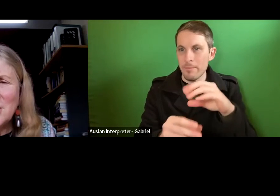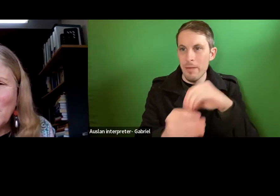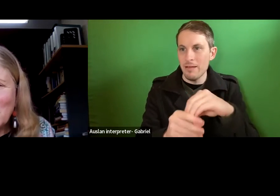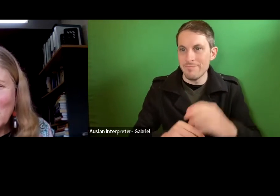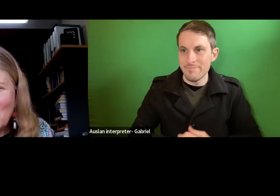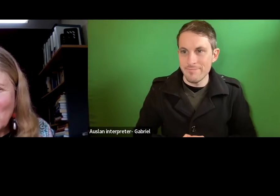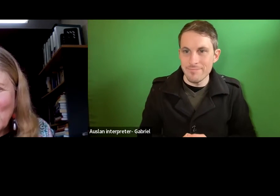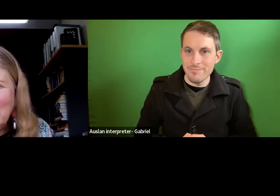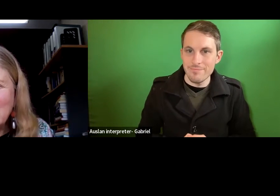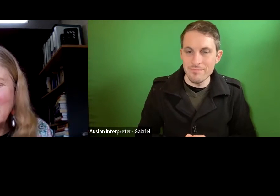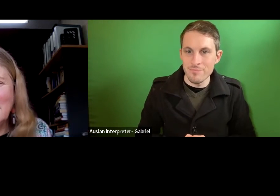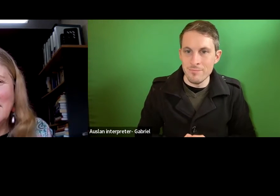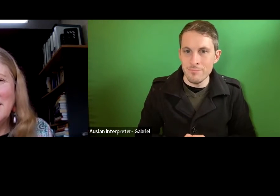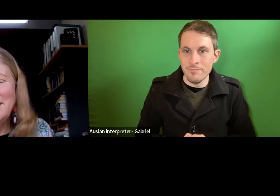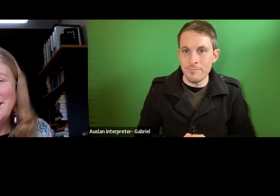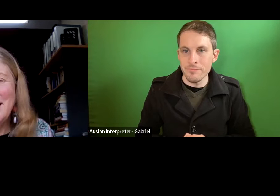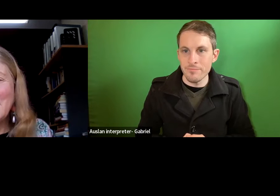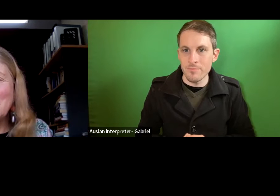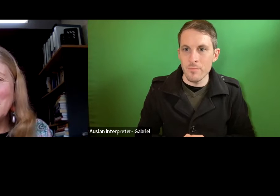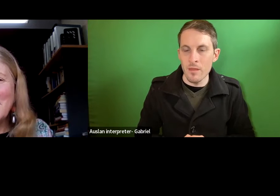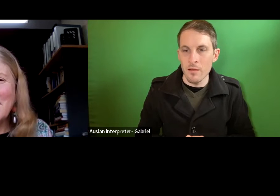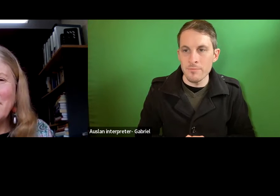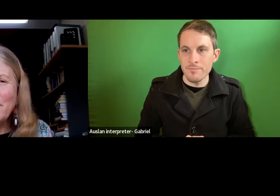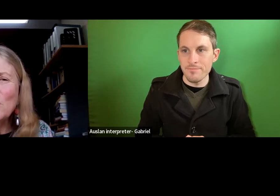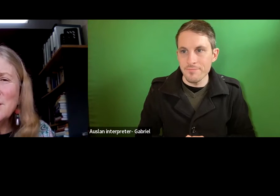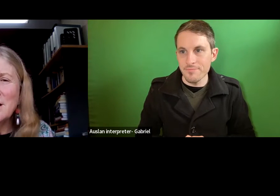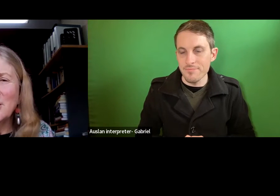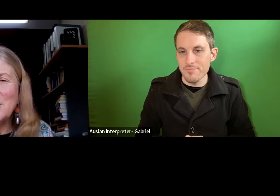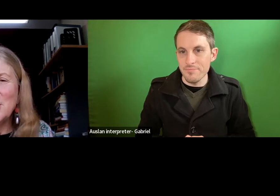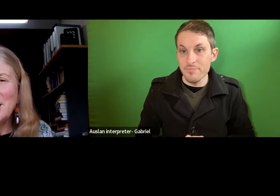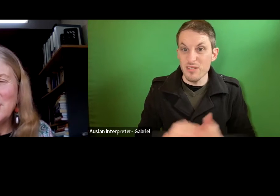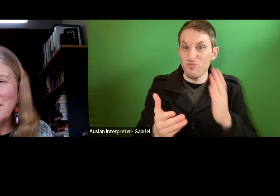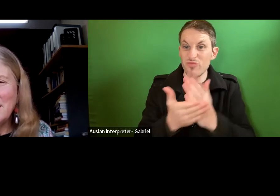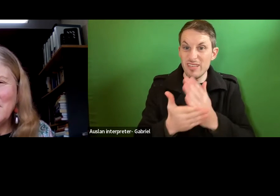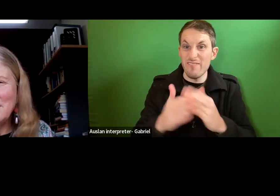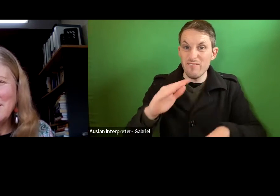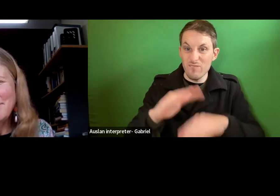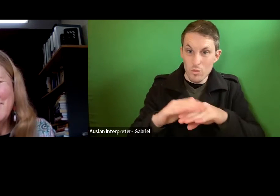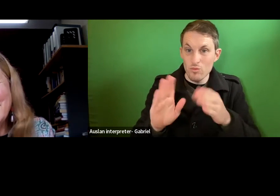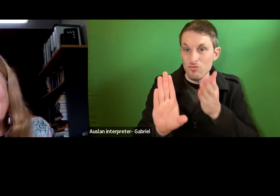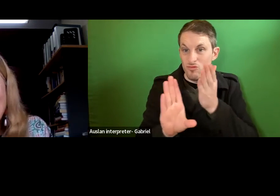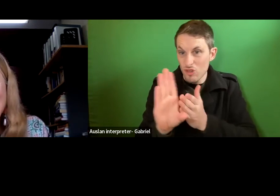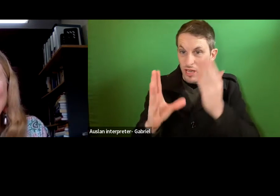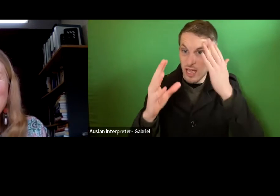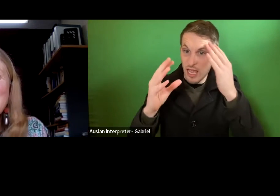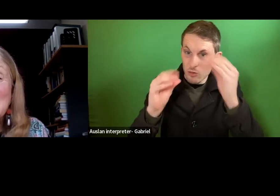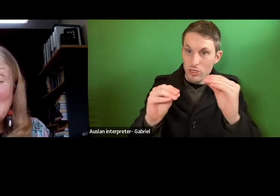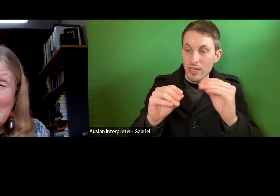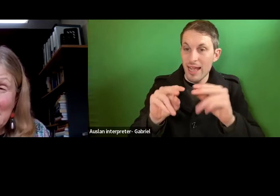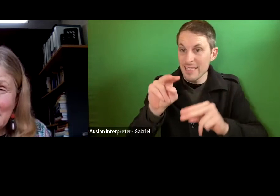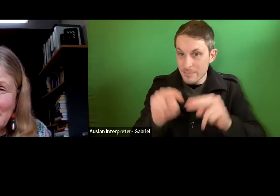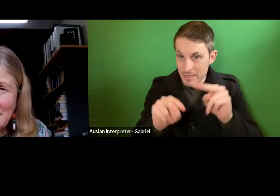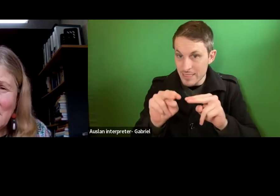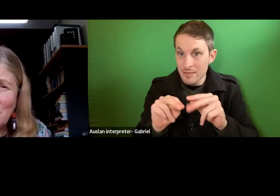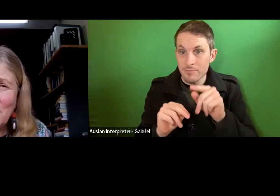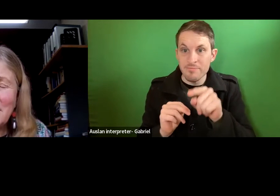So realistically, a full psychoeducational assessment shouldn't need to be